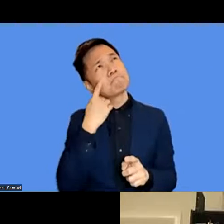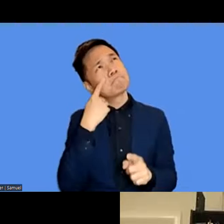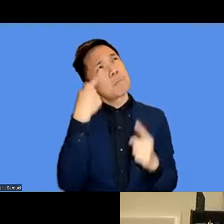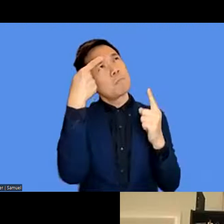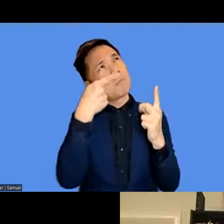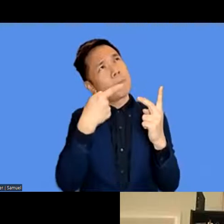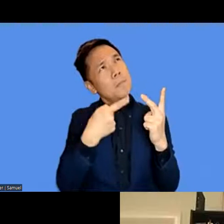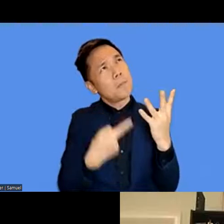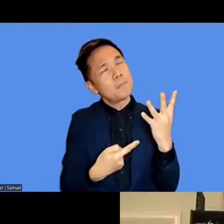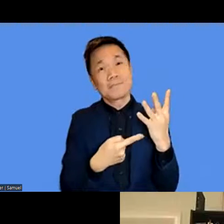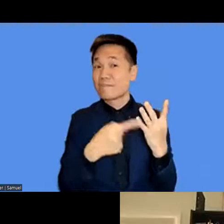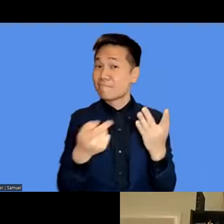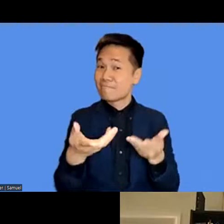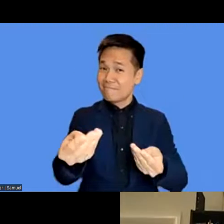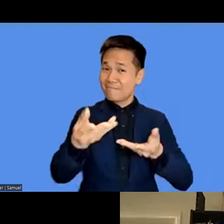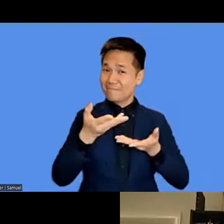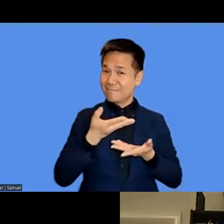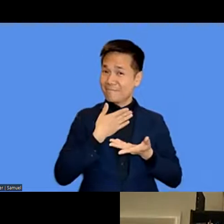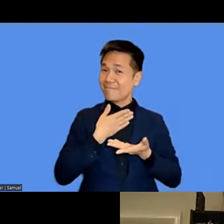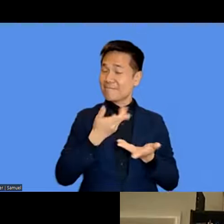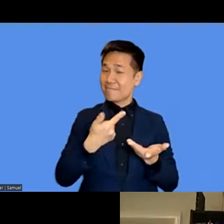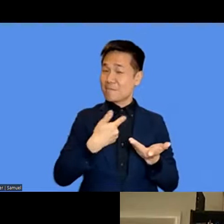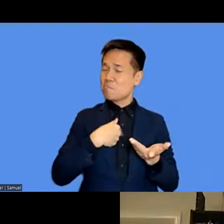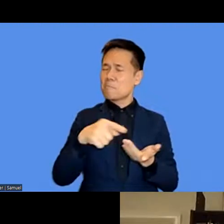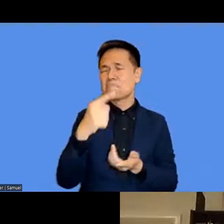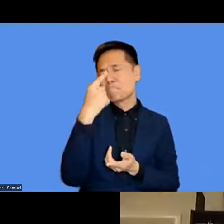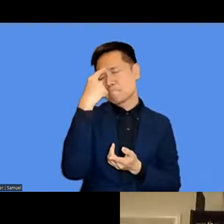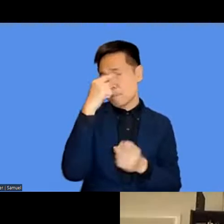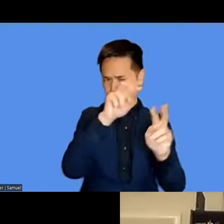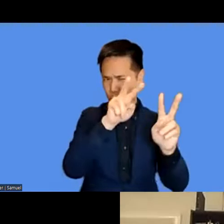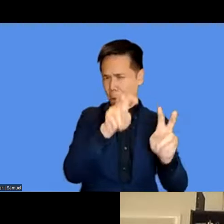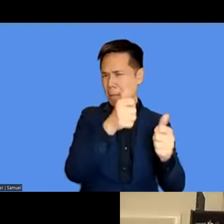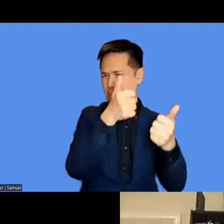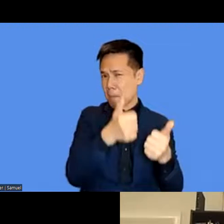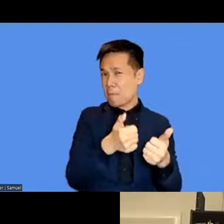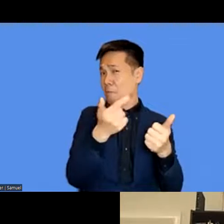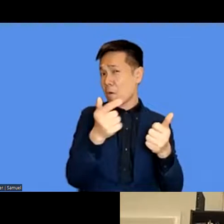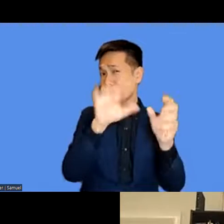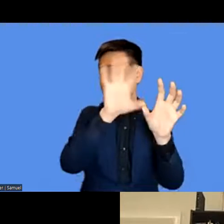And we ask you to share any topics of interest that you would like to have us do a webinar in the chat.